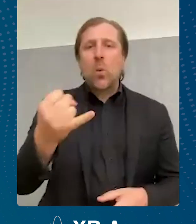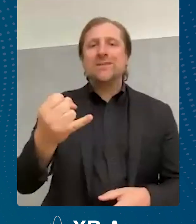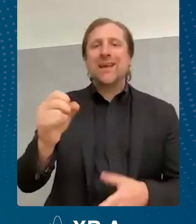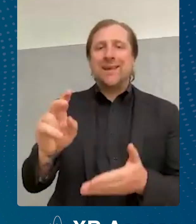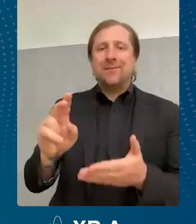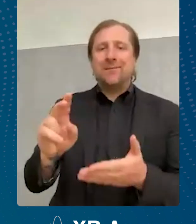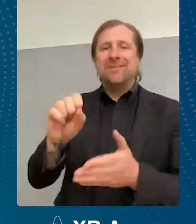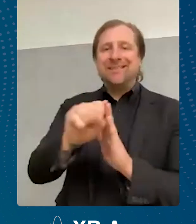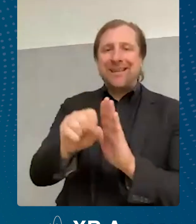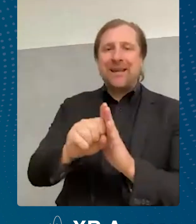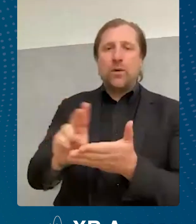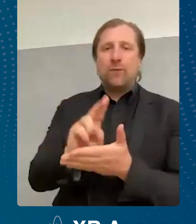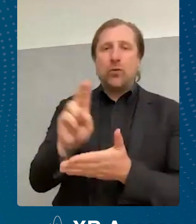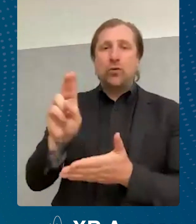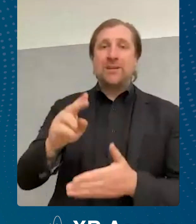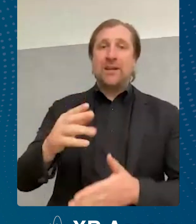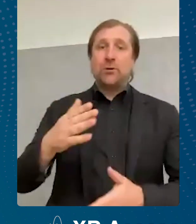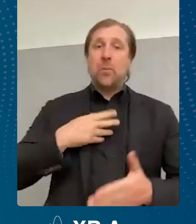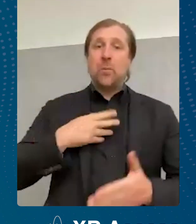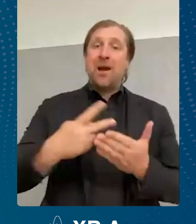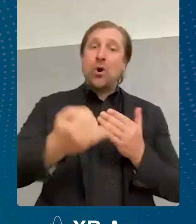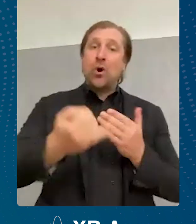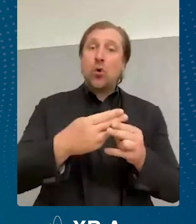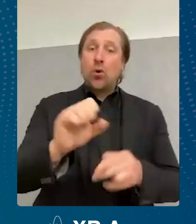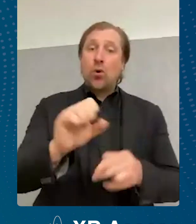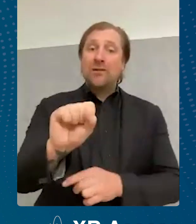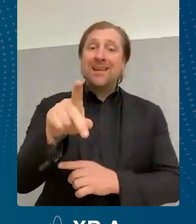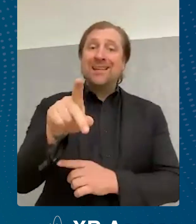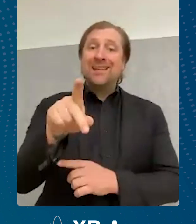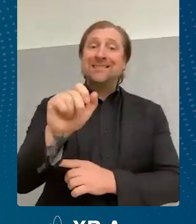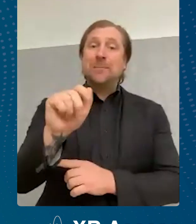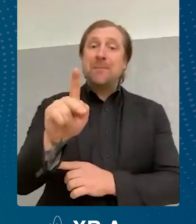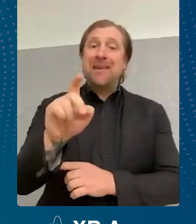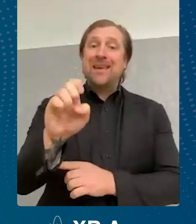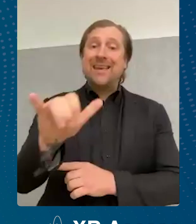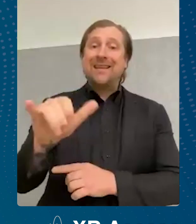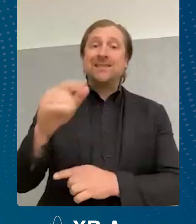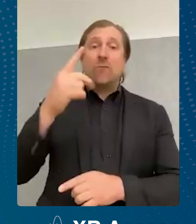using voice-driven AI, for tailored immersive